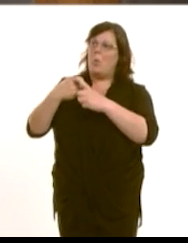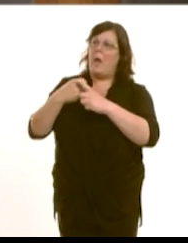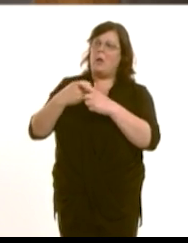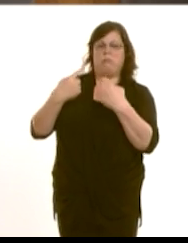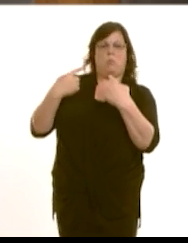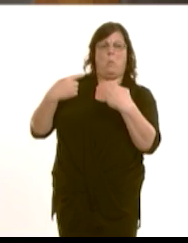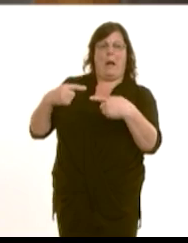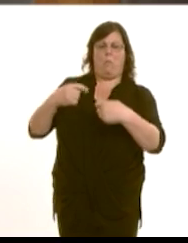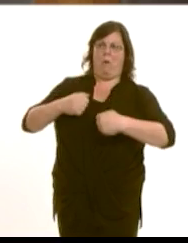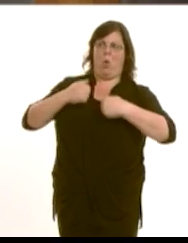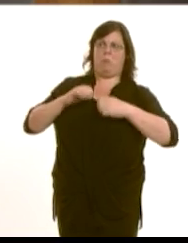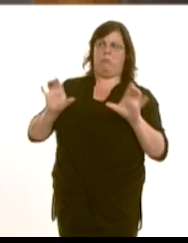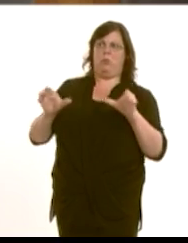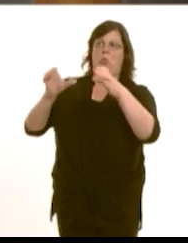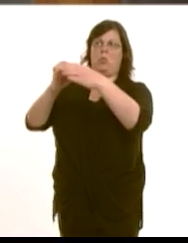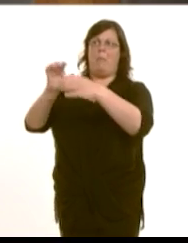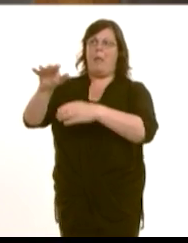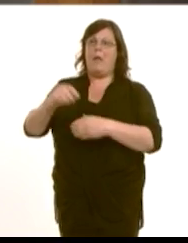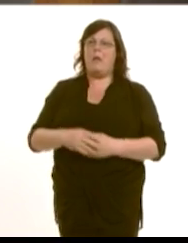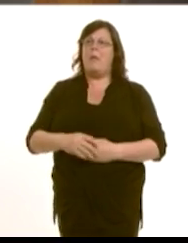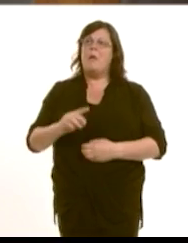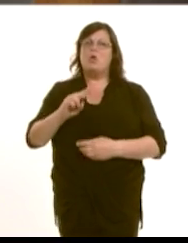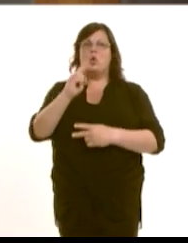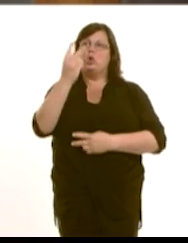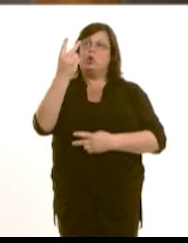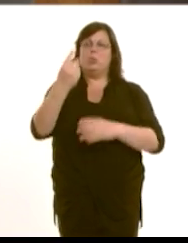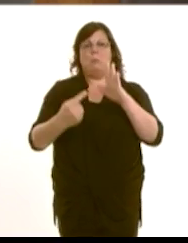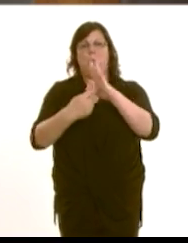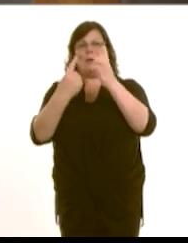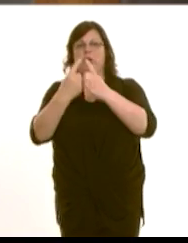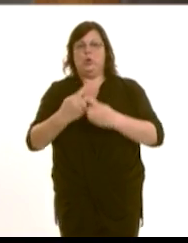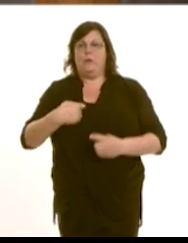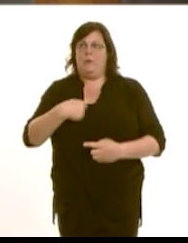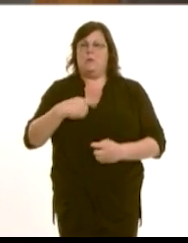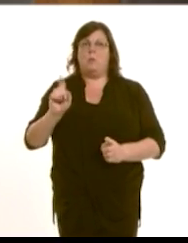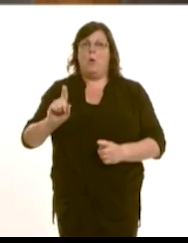There are two issues that are red lines for us: firstly, free access to the single marketóthat